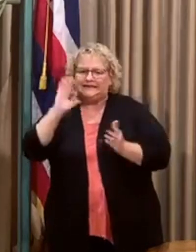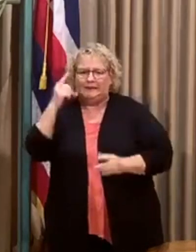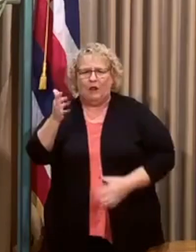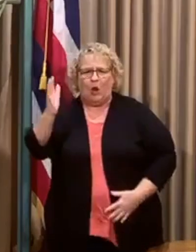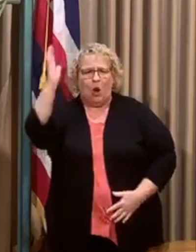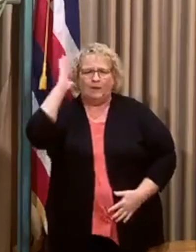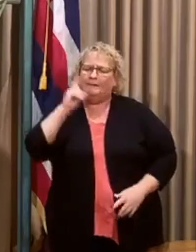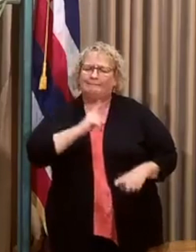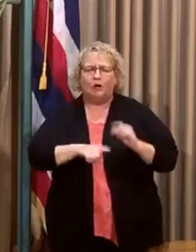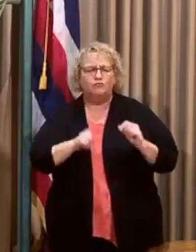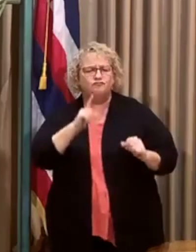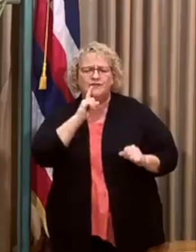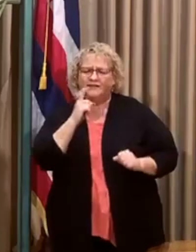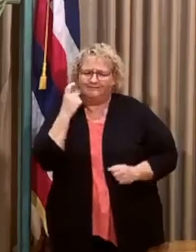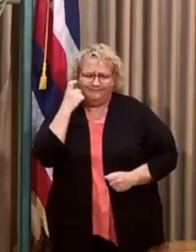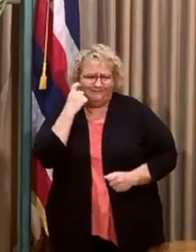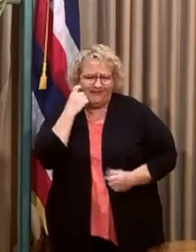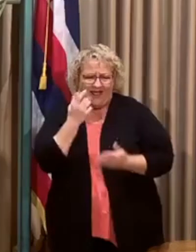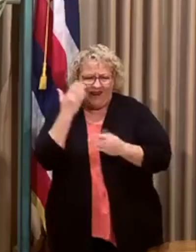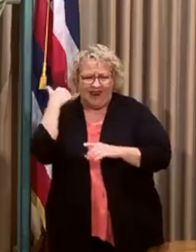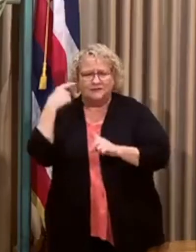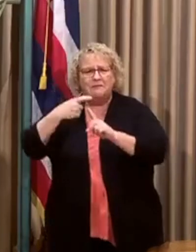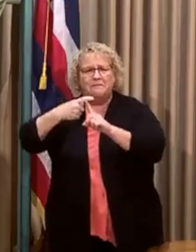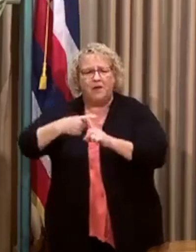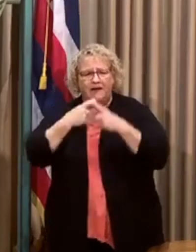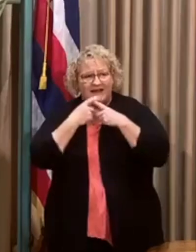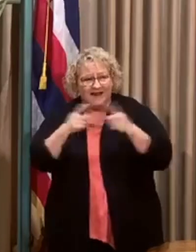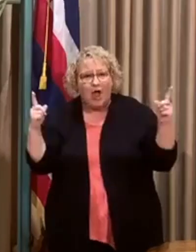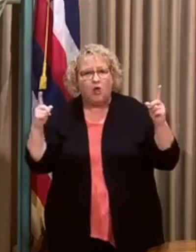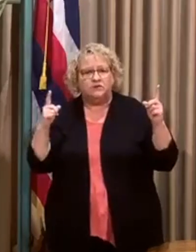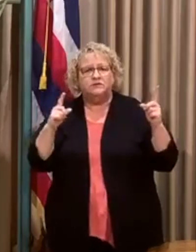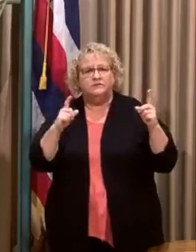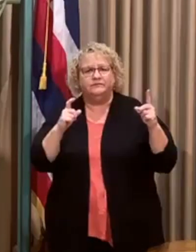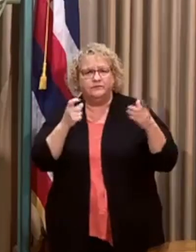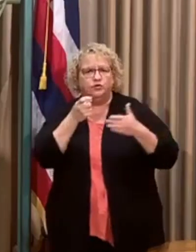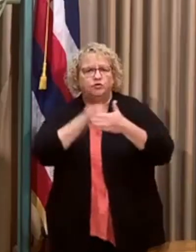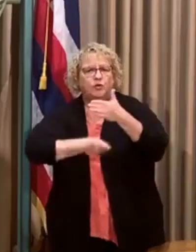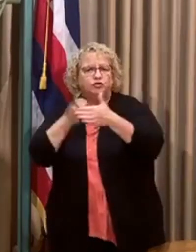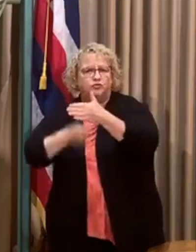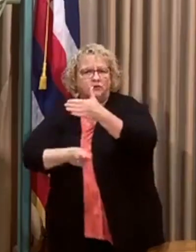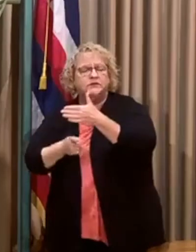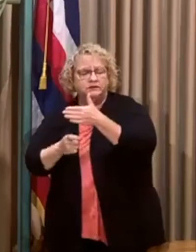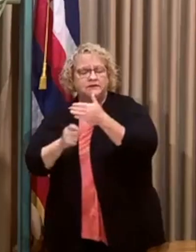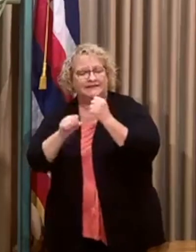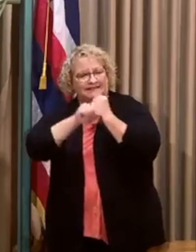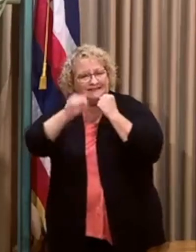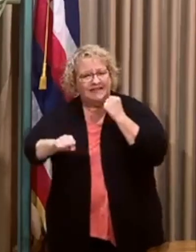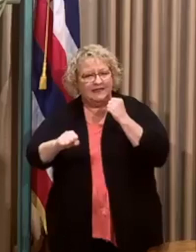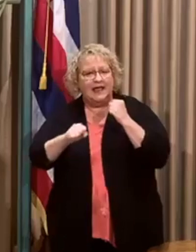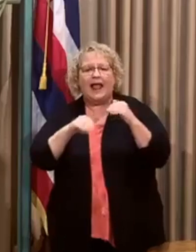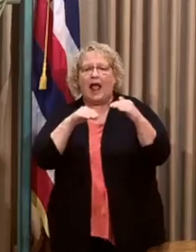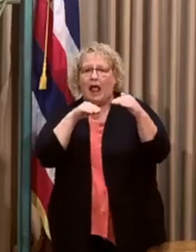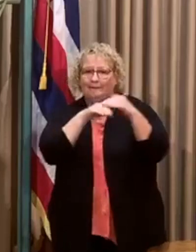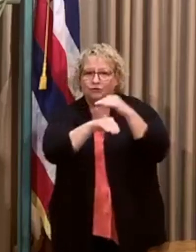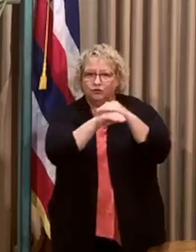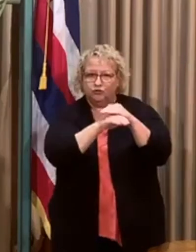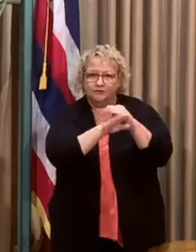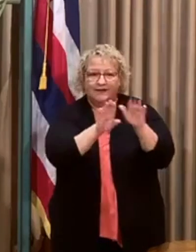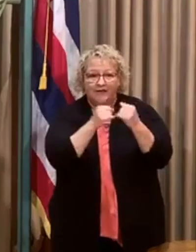but it was probably only last month that we were extending our admissions deadlines.